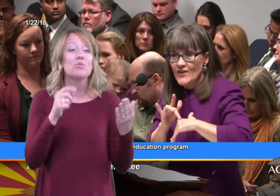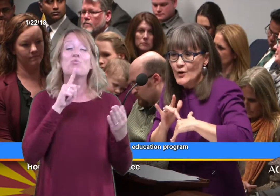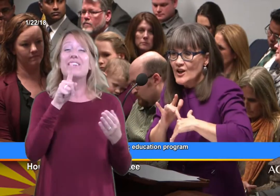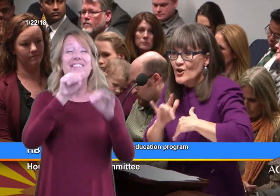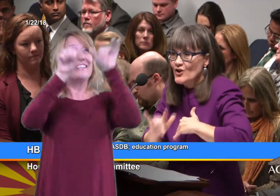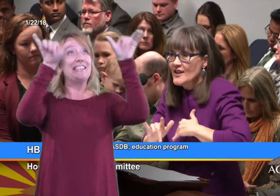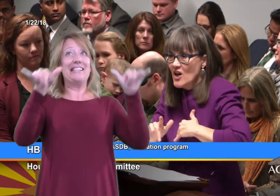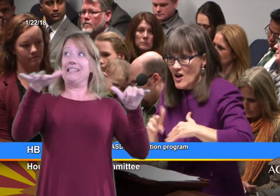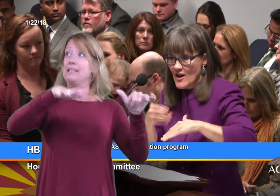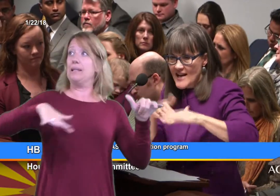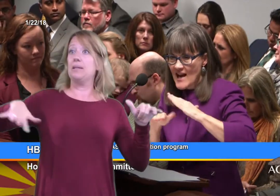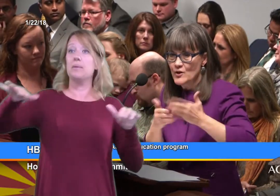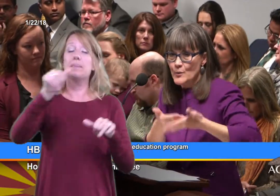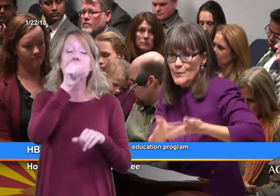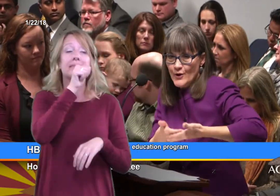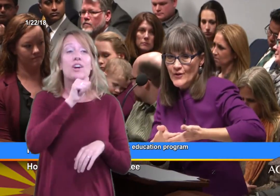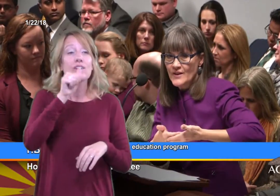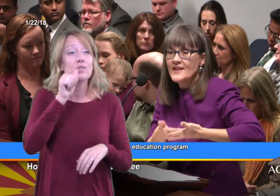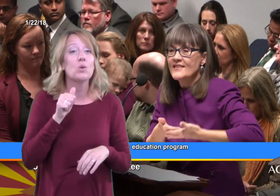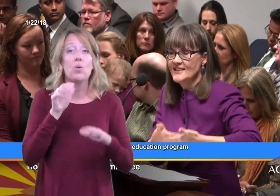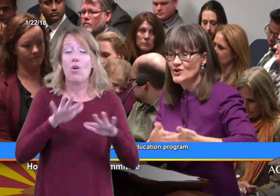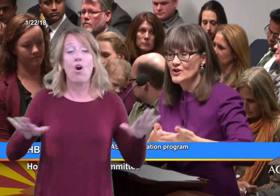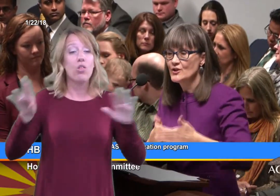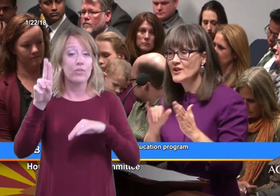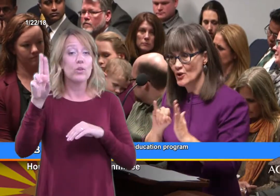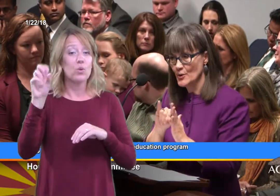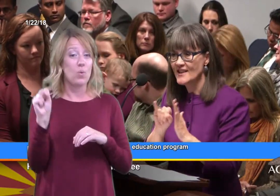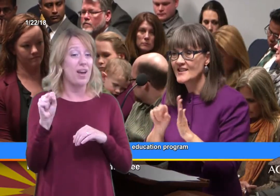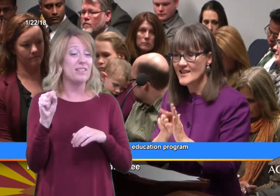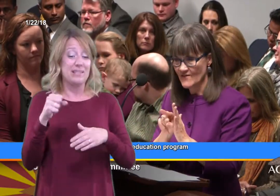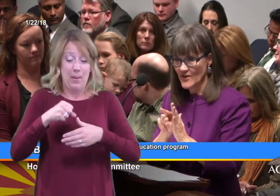that very early on after birth, these children are being